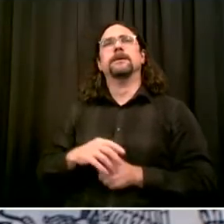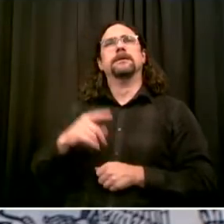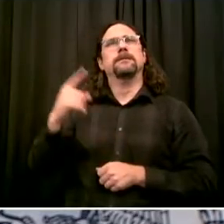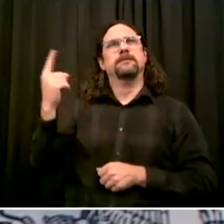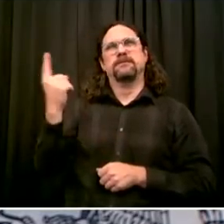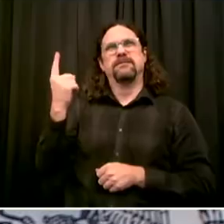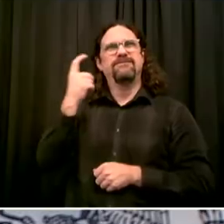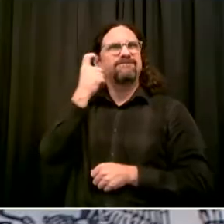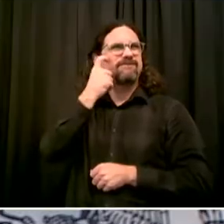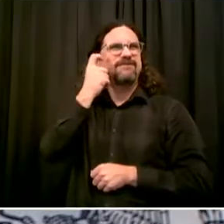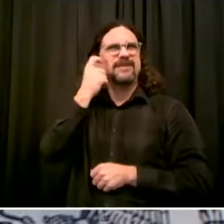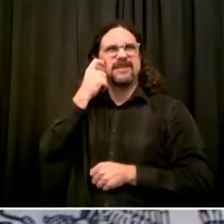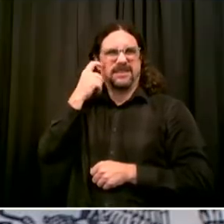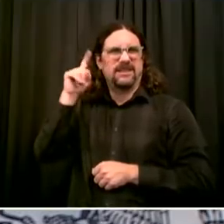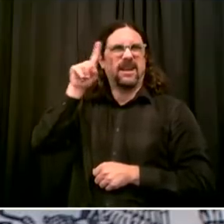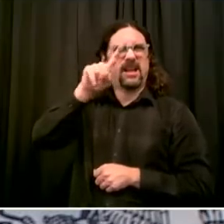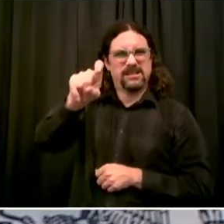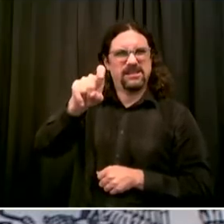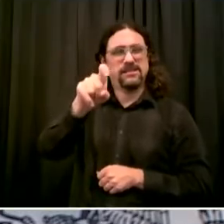NOT CLEAR AND WERE GOING TO